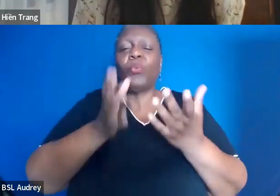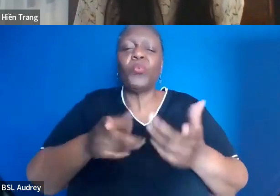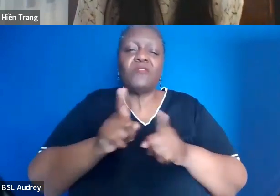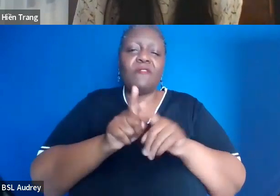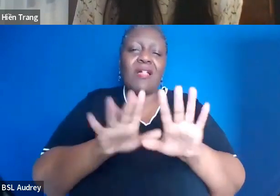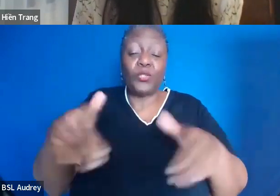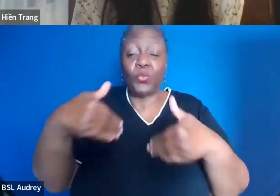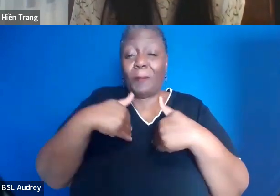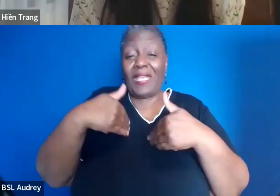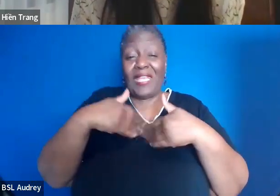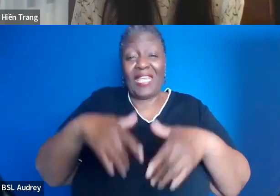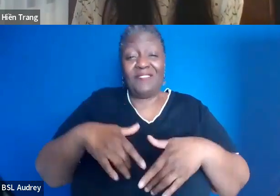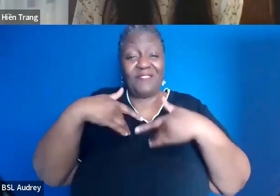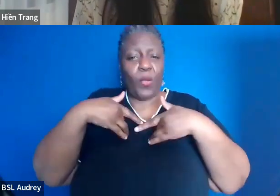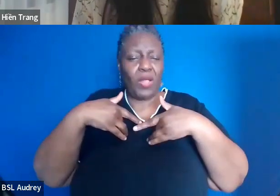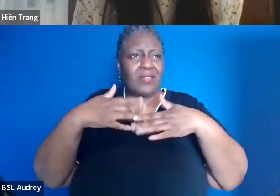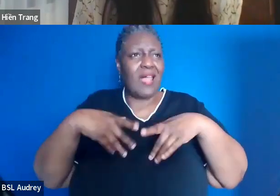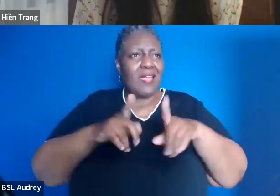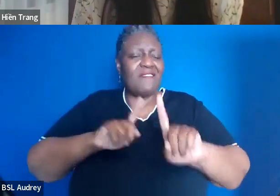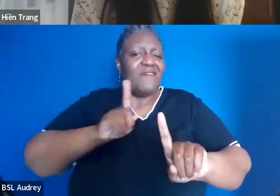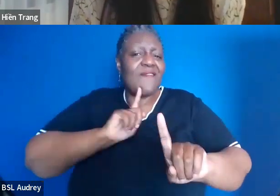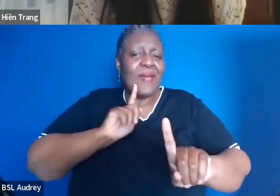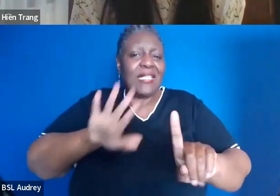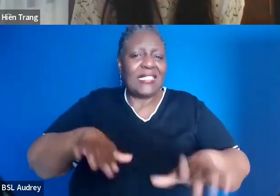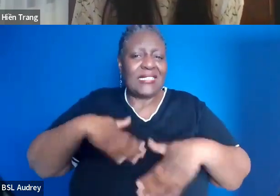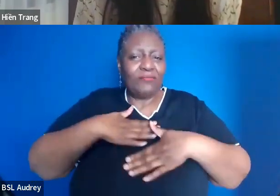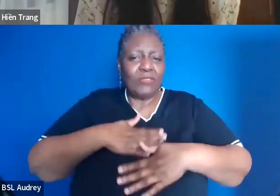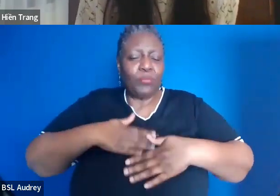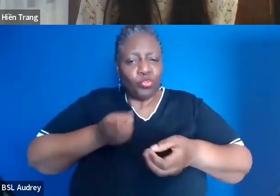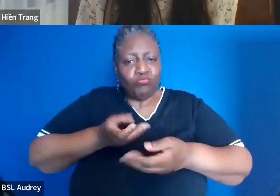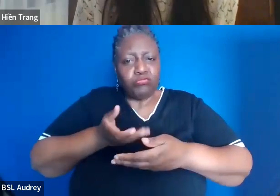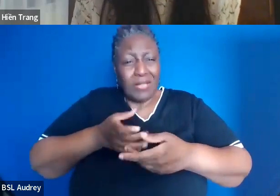to me evokes femininity but I wonder what you think and if I am completely off base